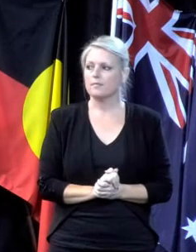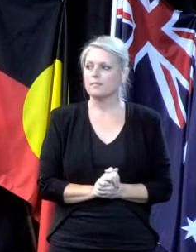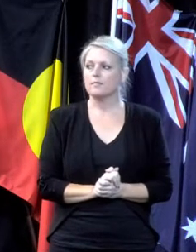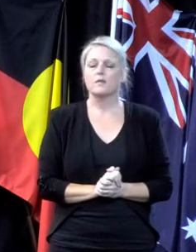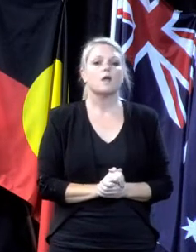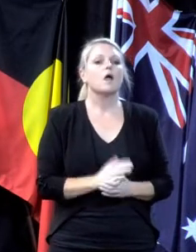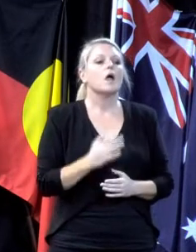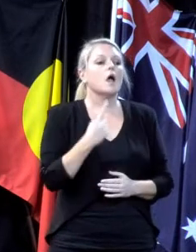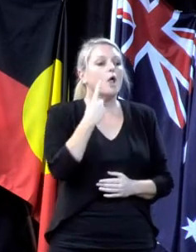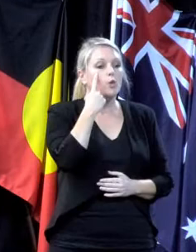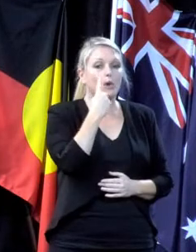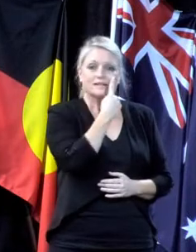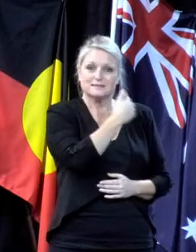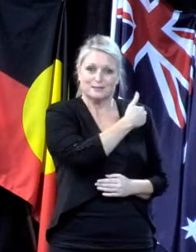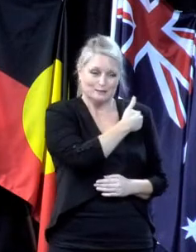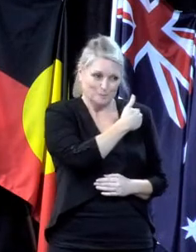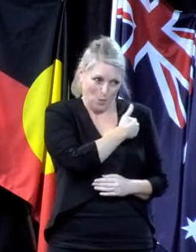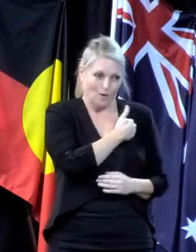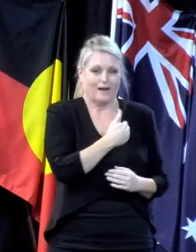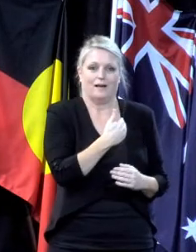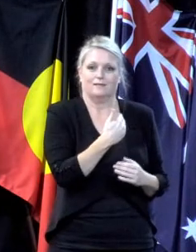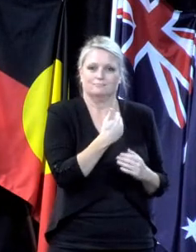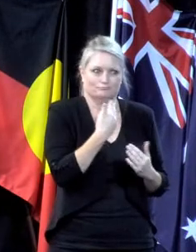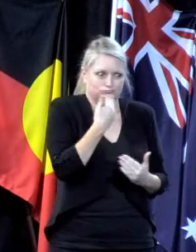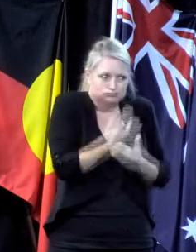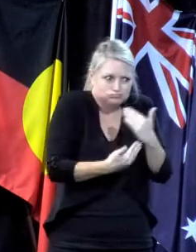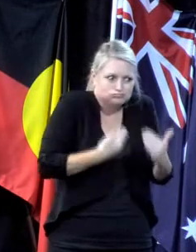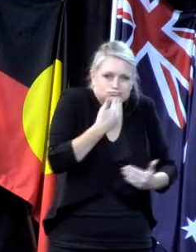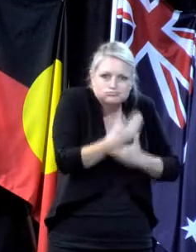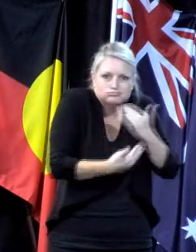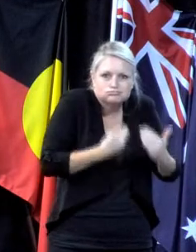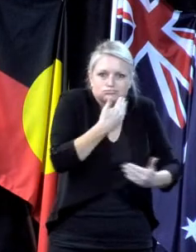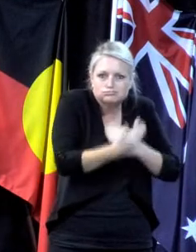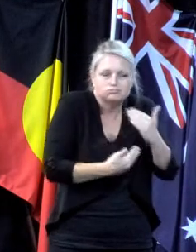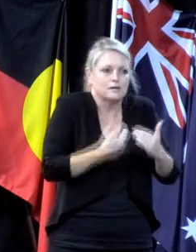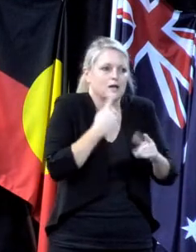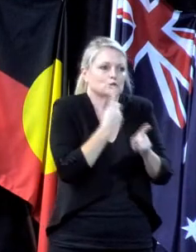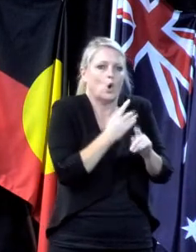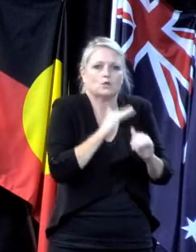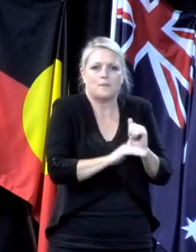in terms of describing the journey towards inclusion